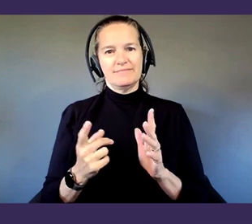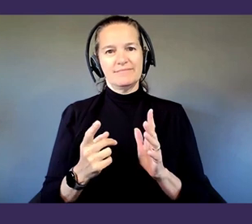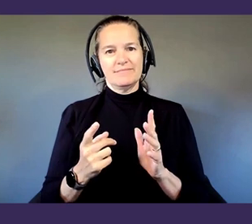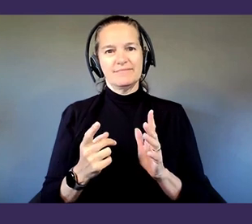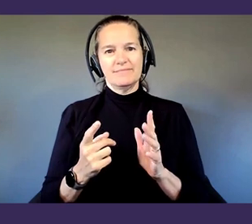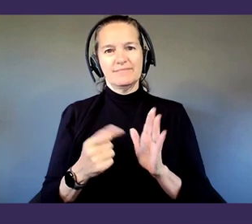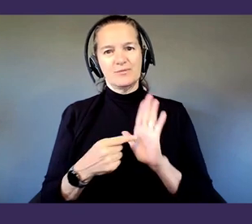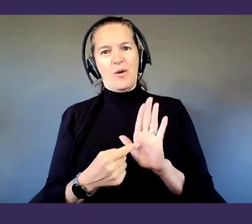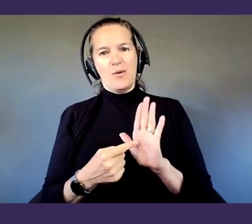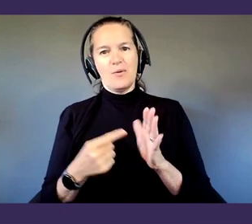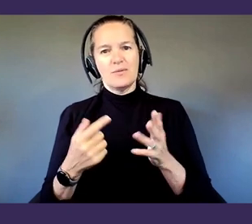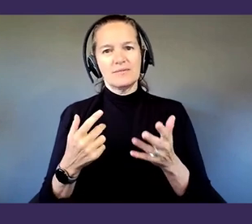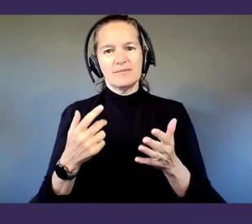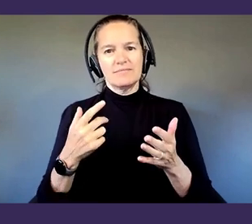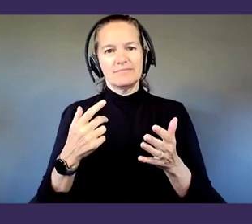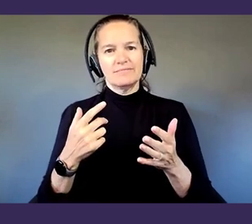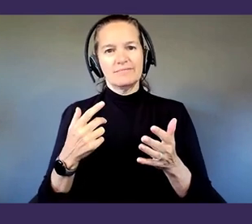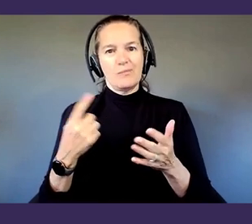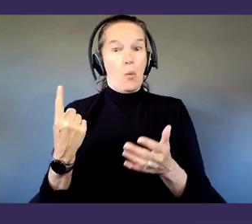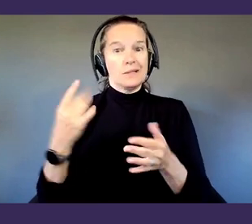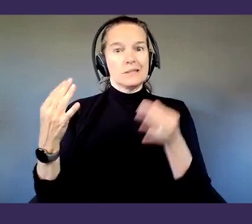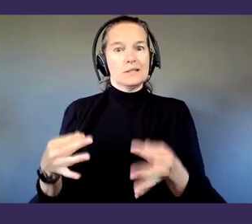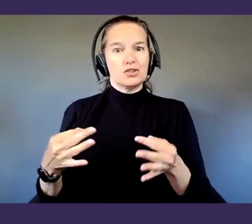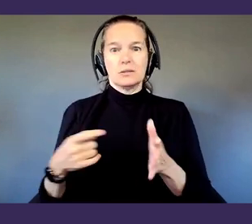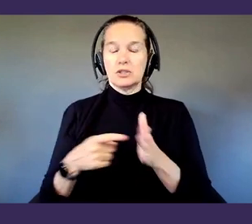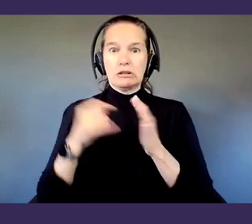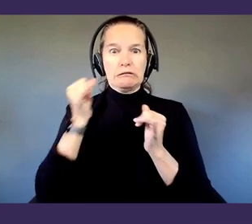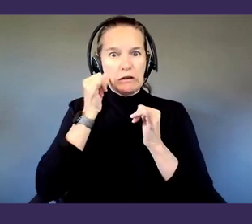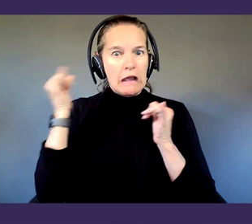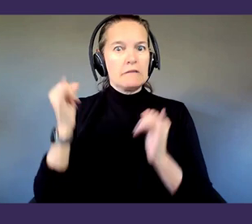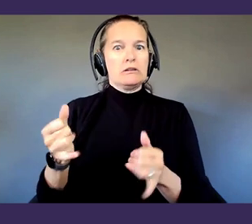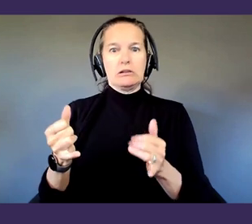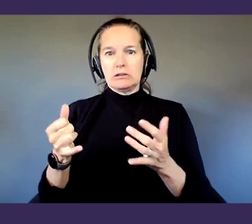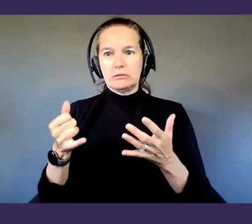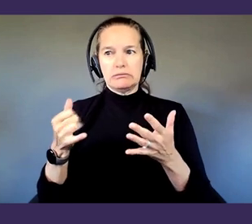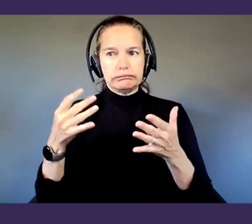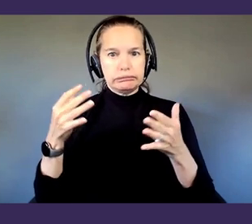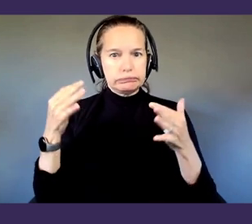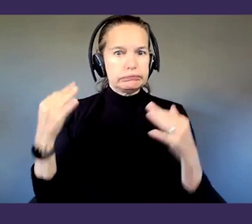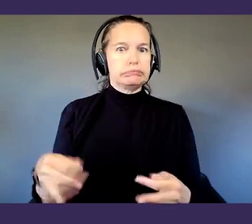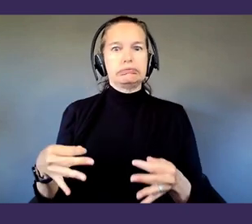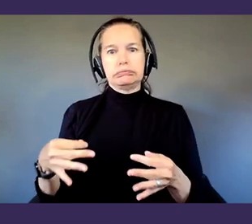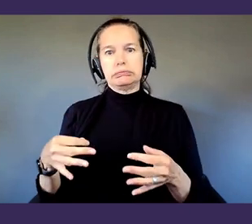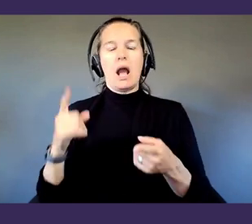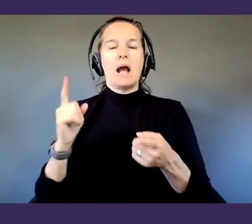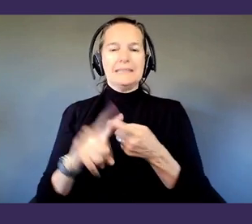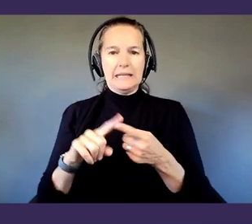that it took us forever to come to terms with until supported decision-making came about.